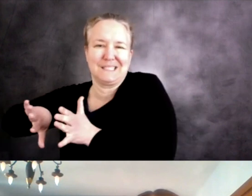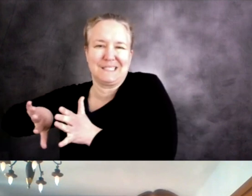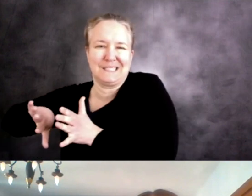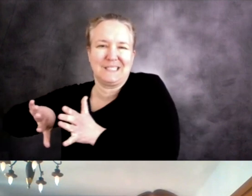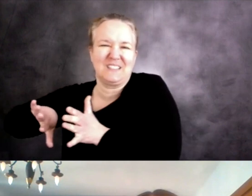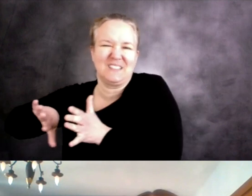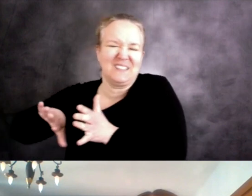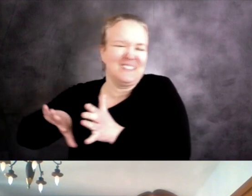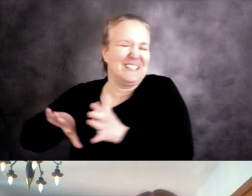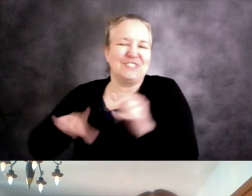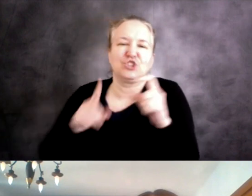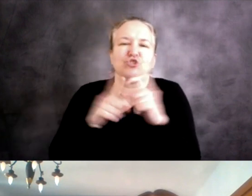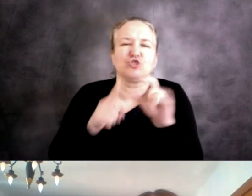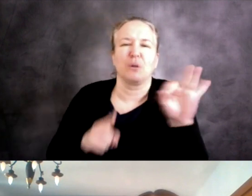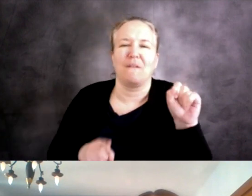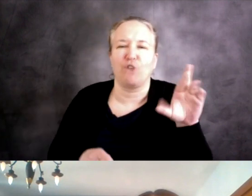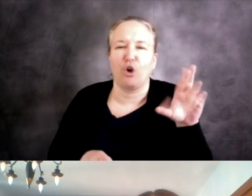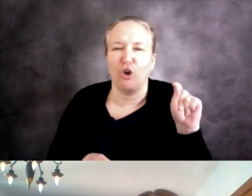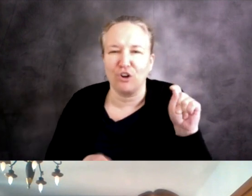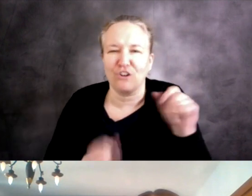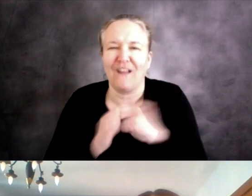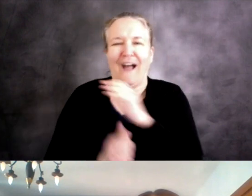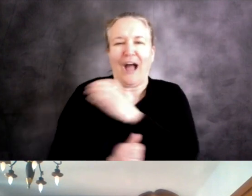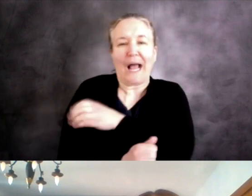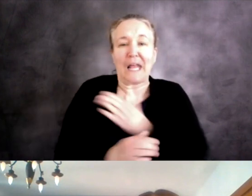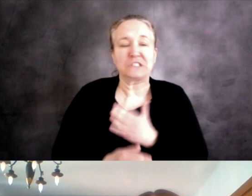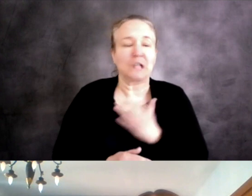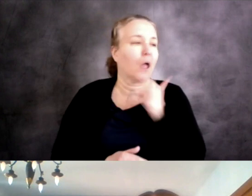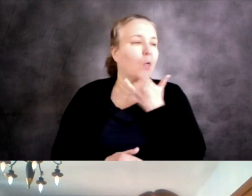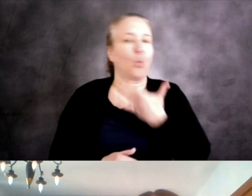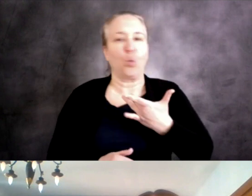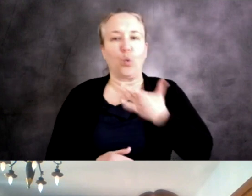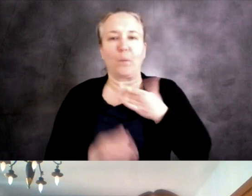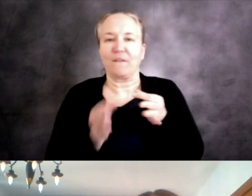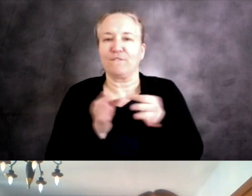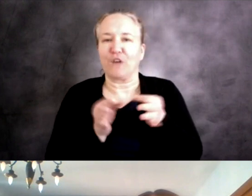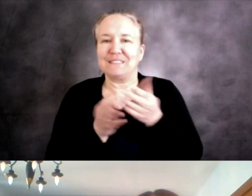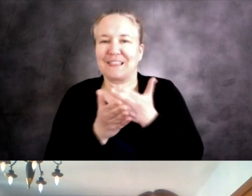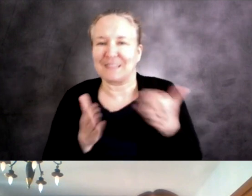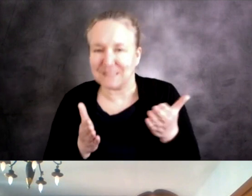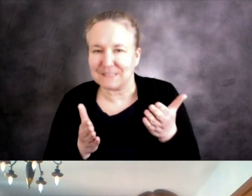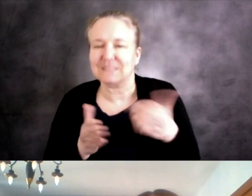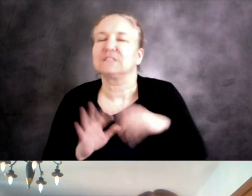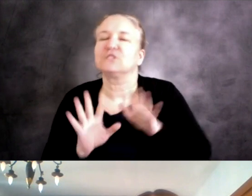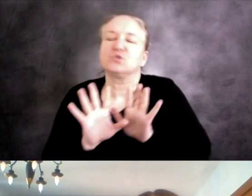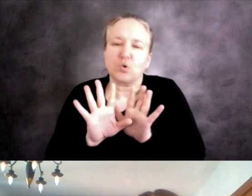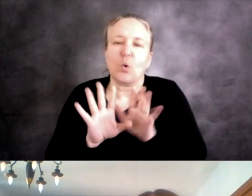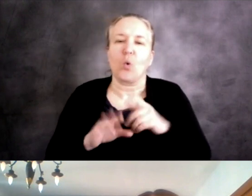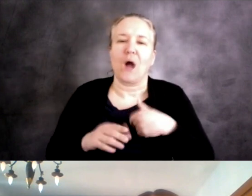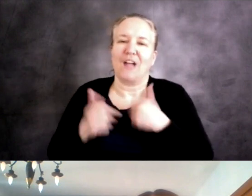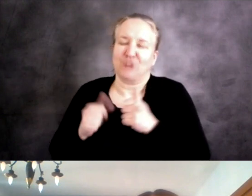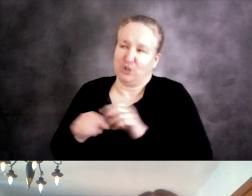way clinicians, you know, unintentionally phrase things sometimes. So, I try to get them to be